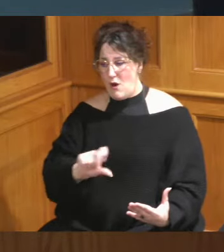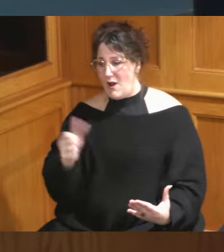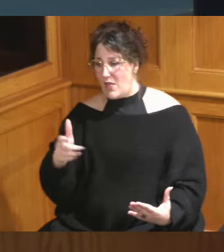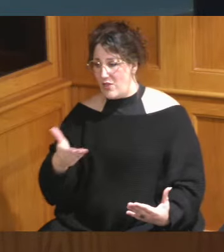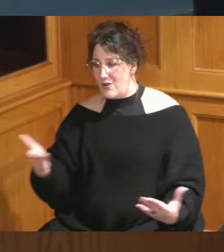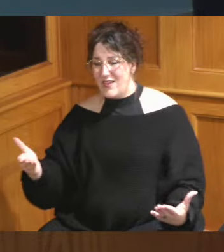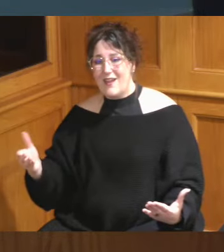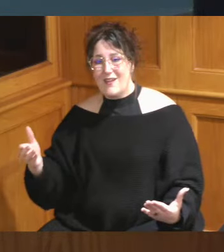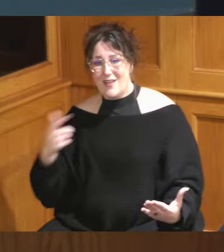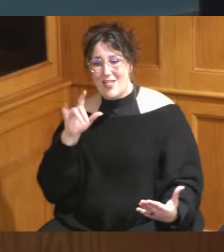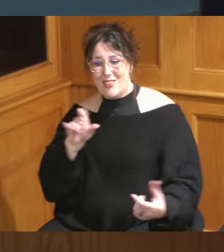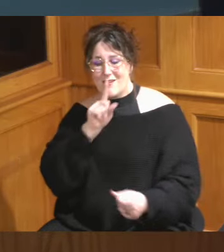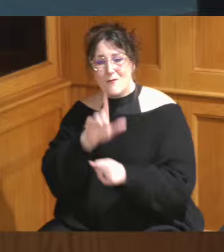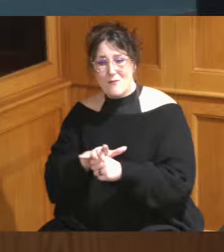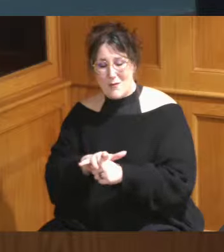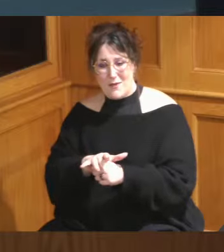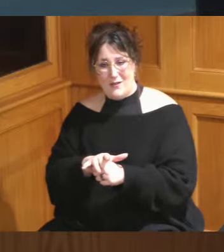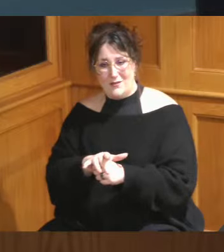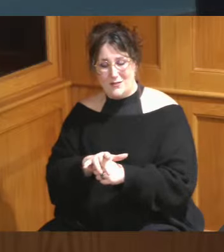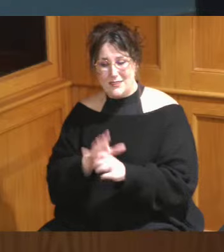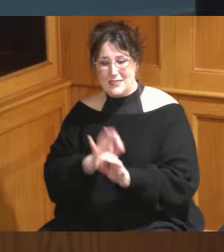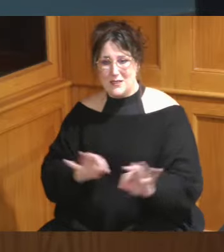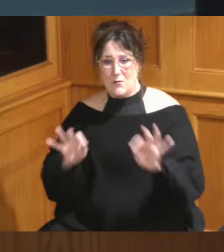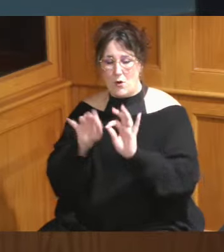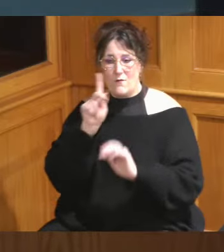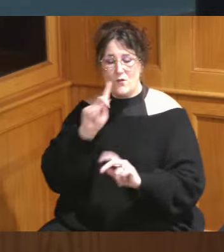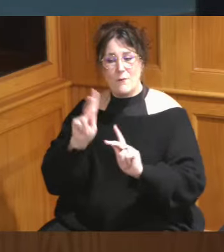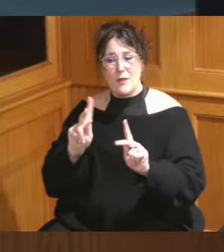this commitment, I think, is really important to individuals that are watching this work